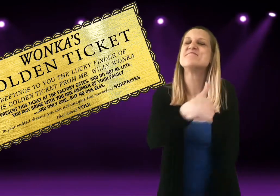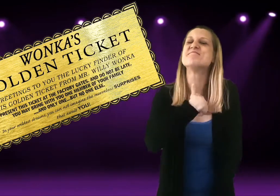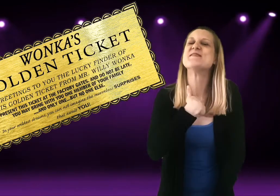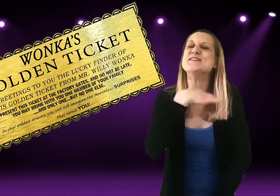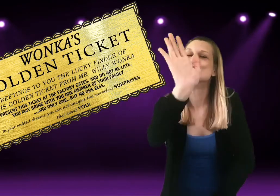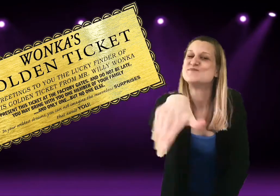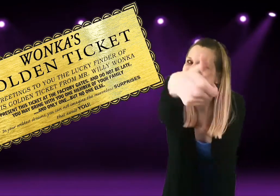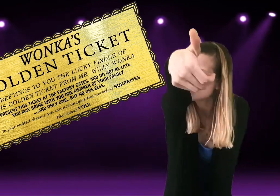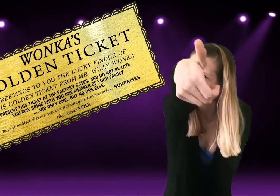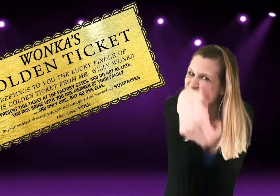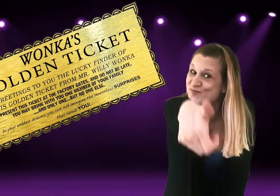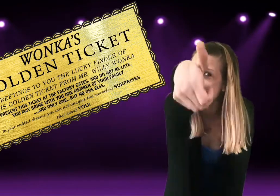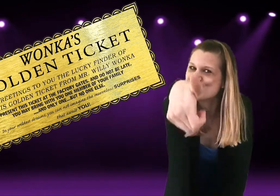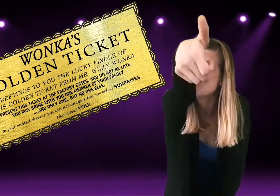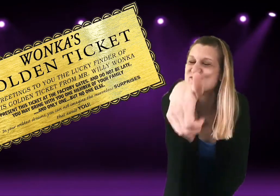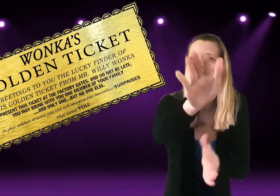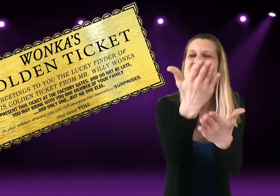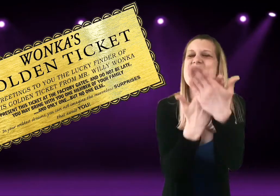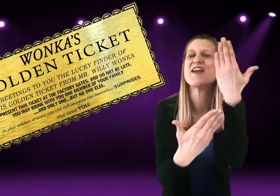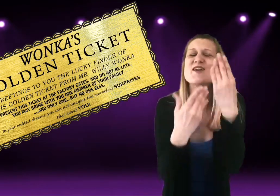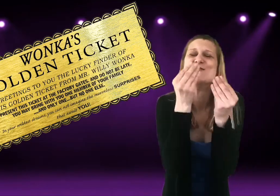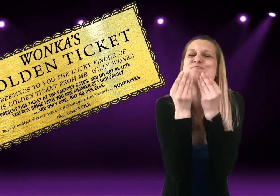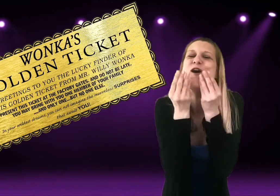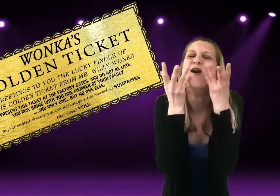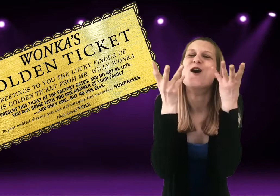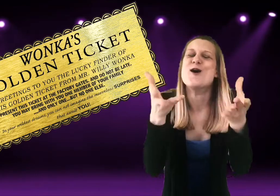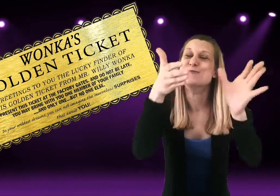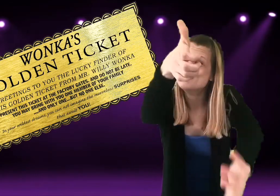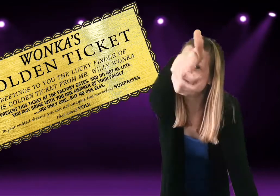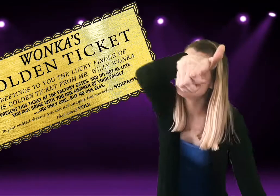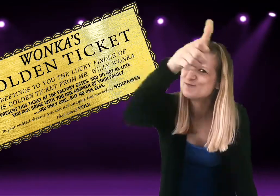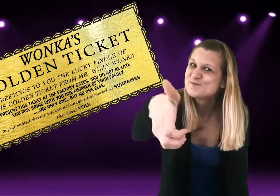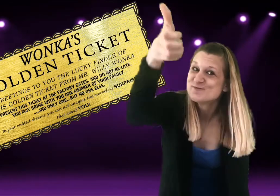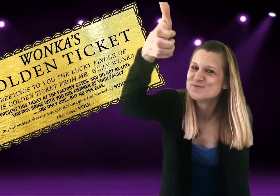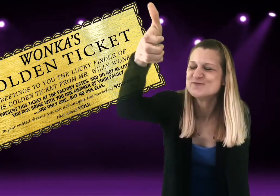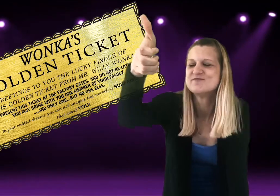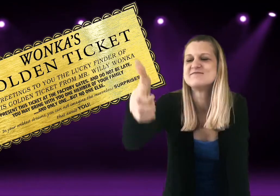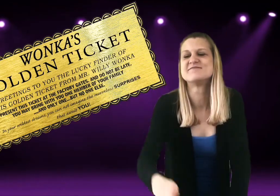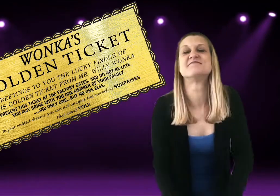I shake you warmly by the hand!